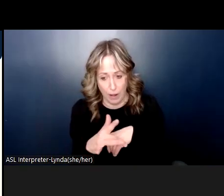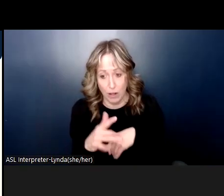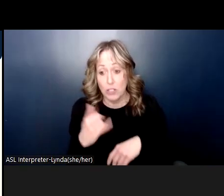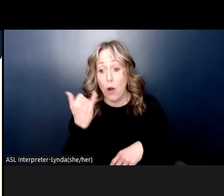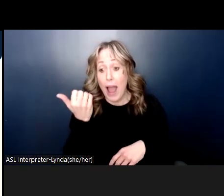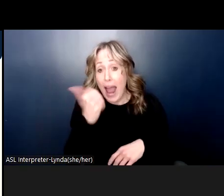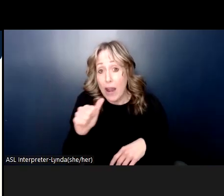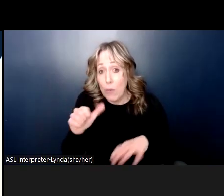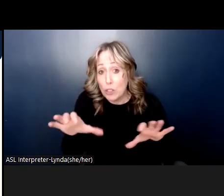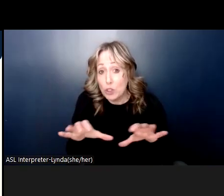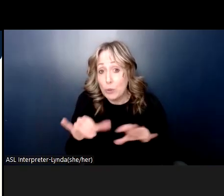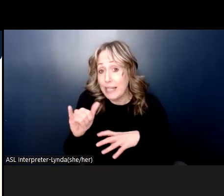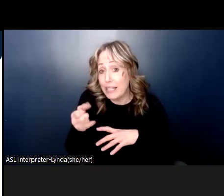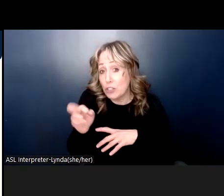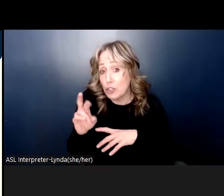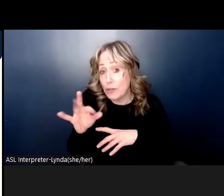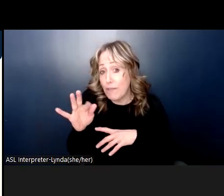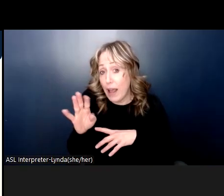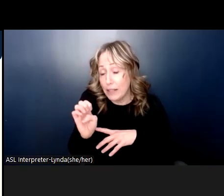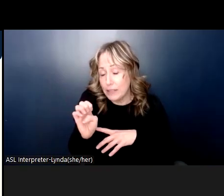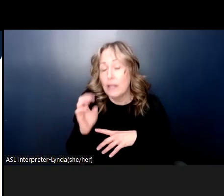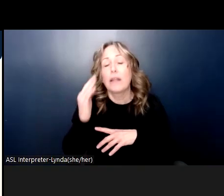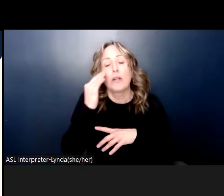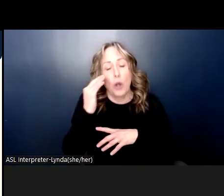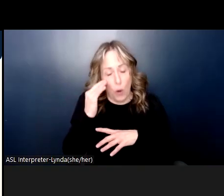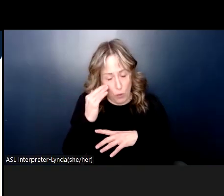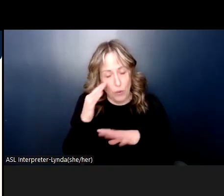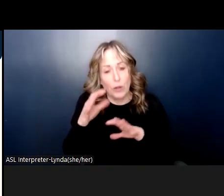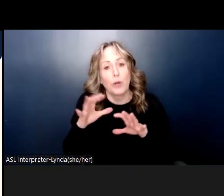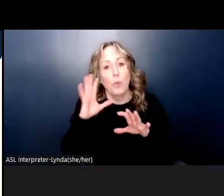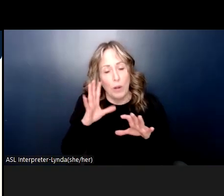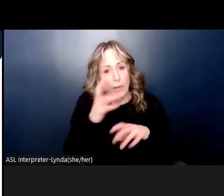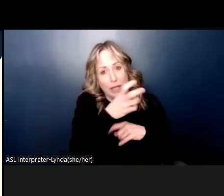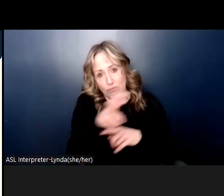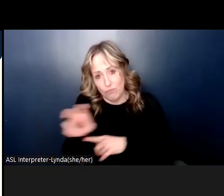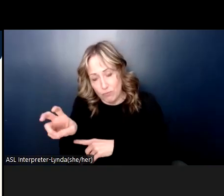with us, they know that we're going to be moving to the new format. Those have all been tested and approved, and that's wonderful.